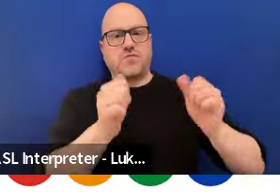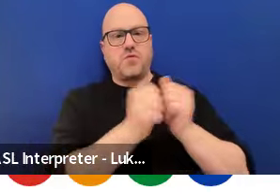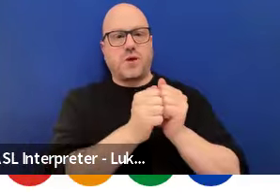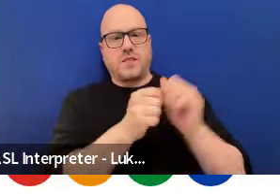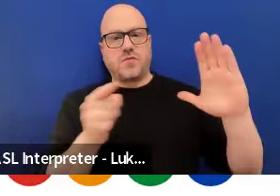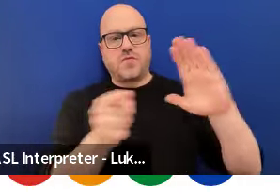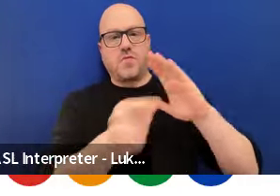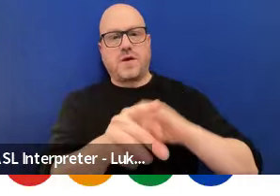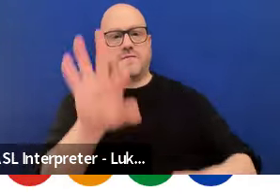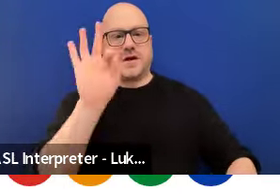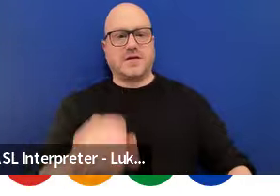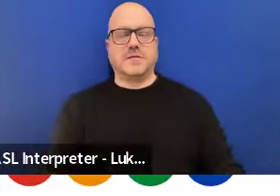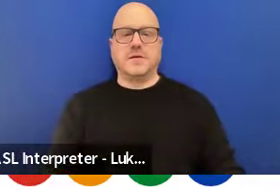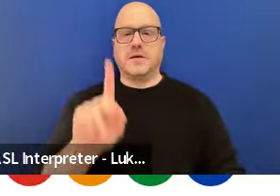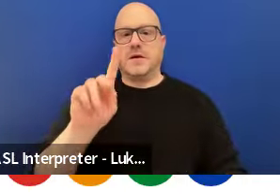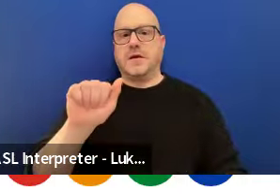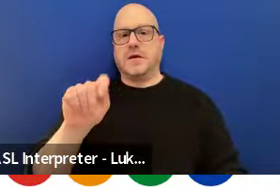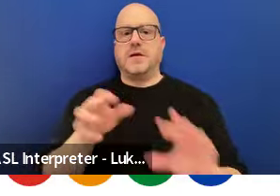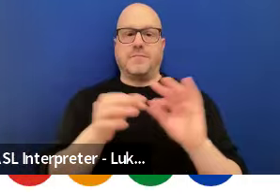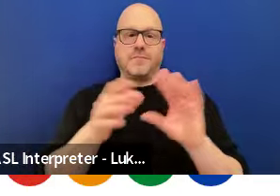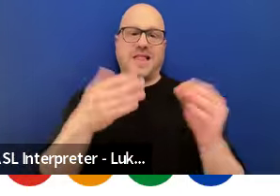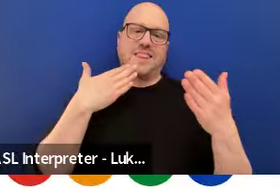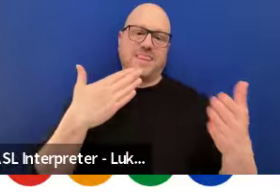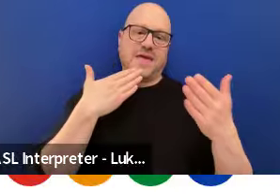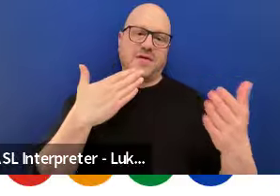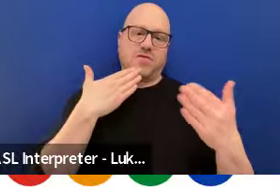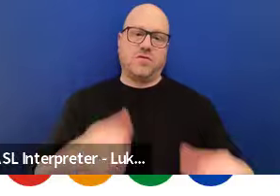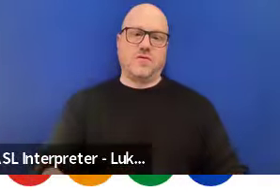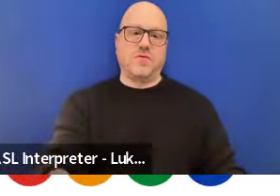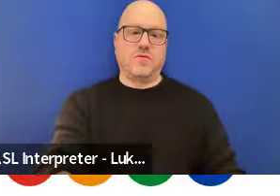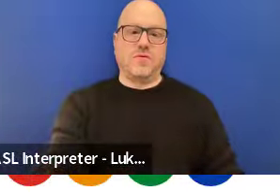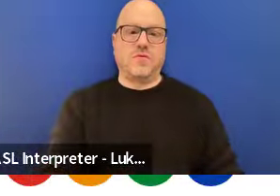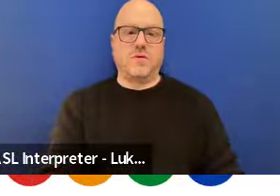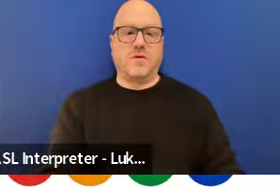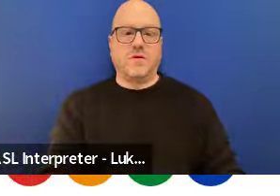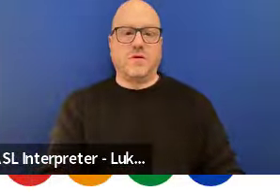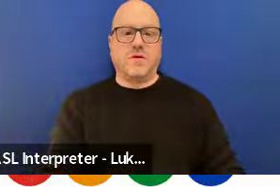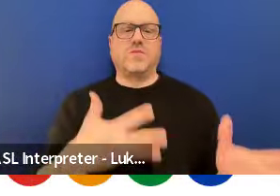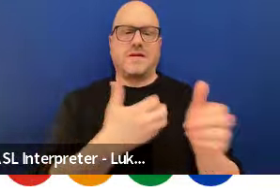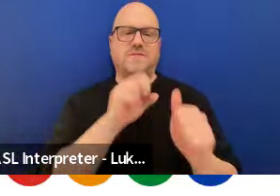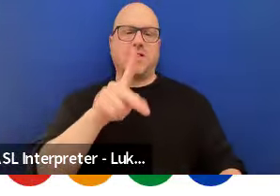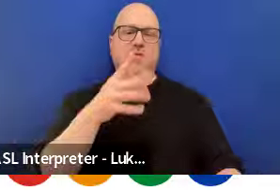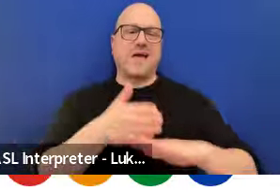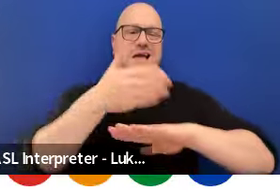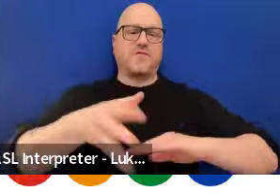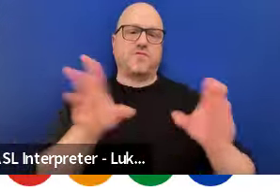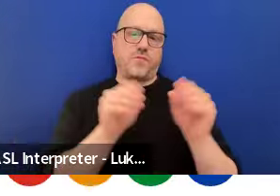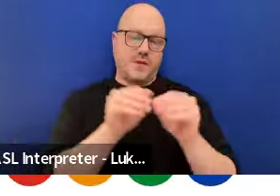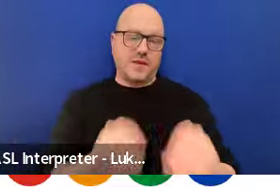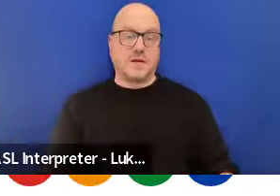THANK YOU FOR THE ANSWER. I LOOK FORWARD TO BE PART OF THE SUBGROUP WITH THE WAYFINDING. THANK YOU. I WILL MAKE SURE TO FOLLOW UP